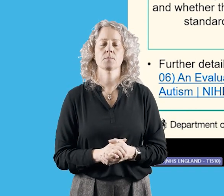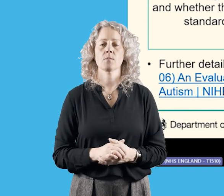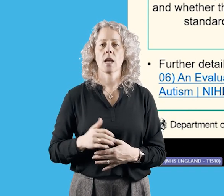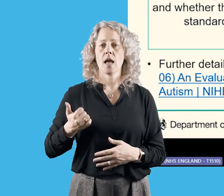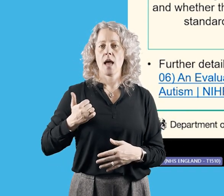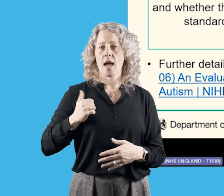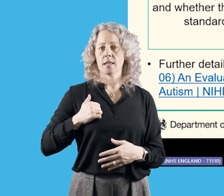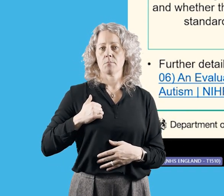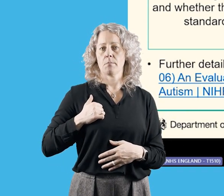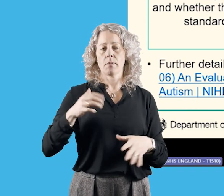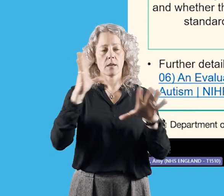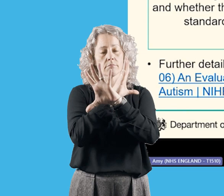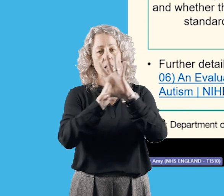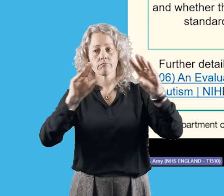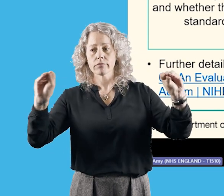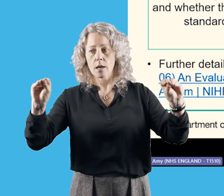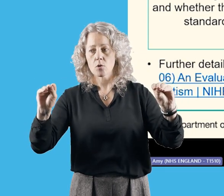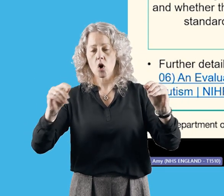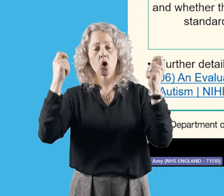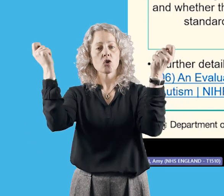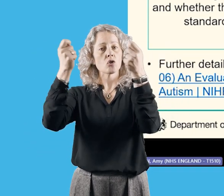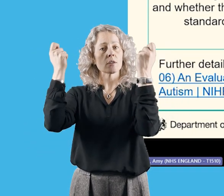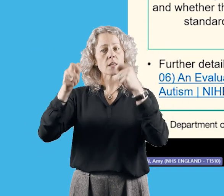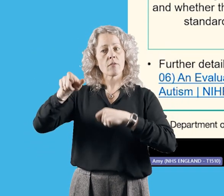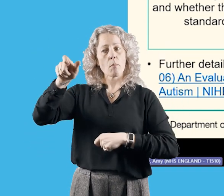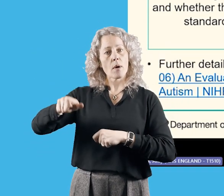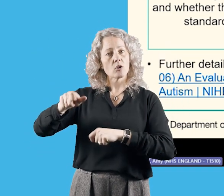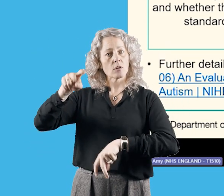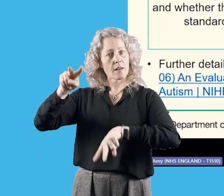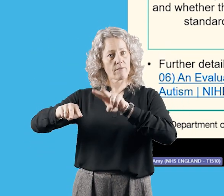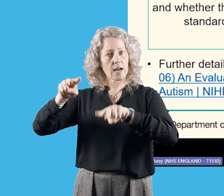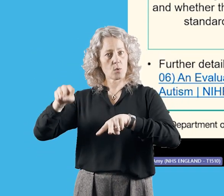successful partner who will be doing the evaluation in May 2024